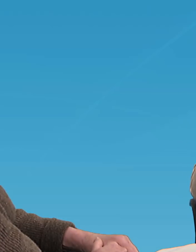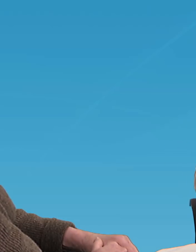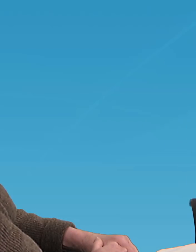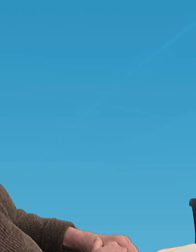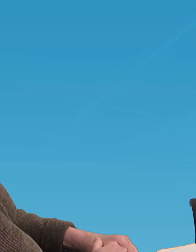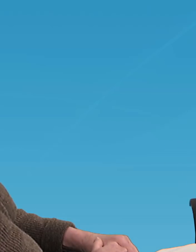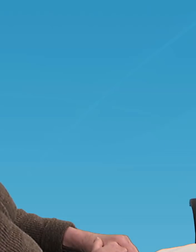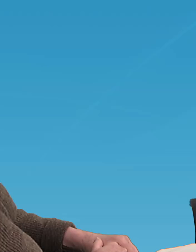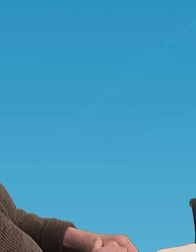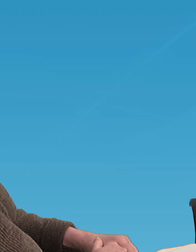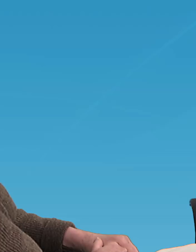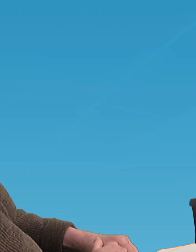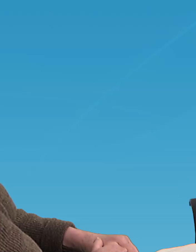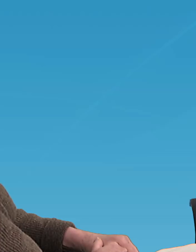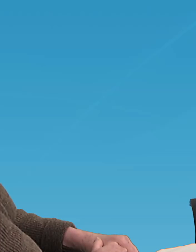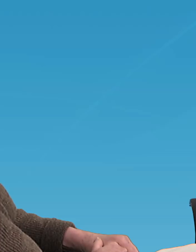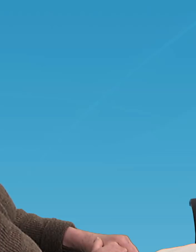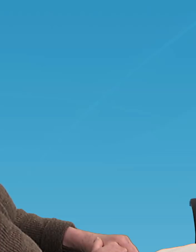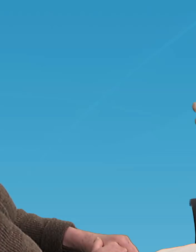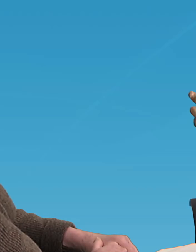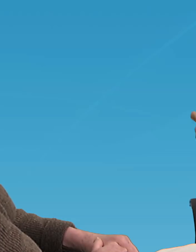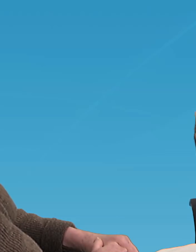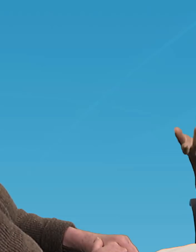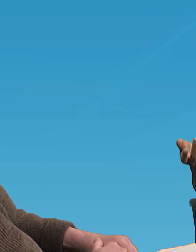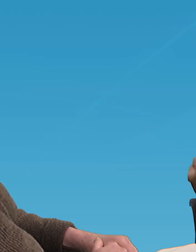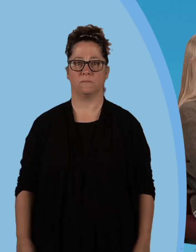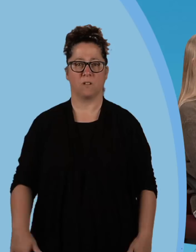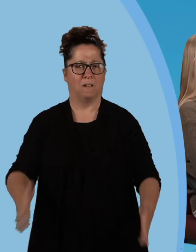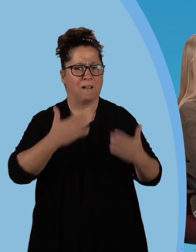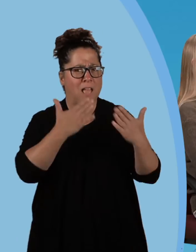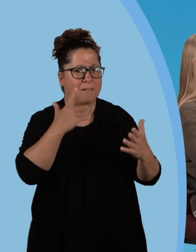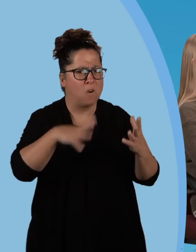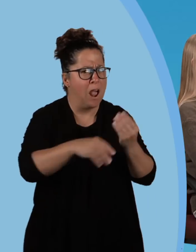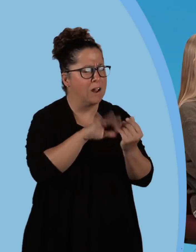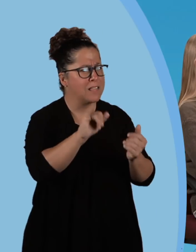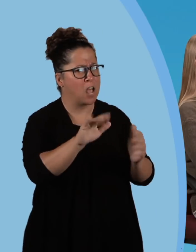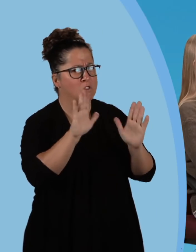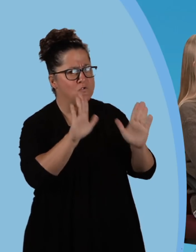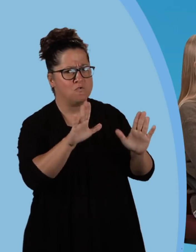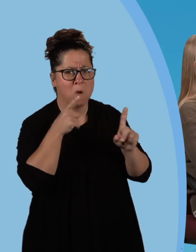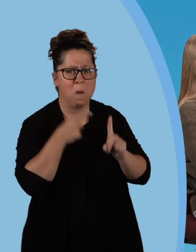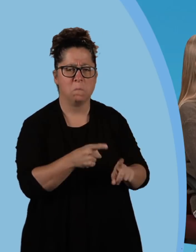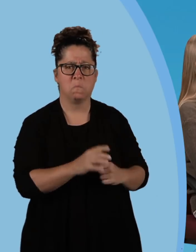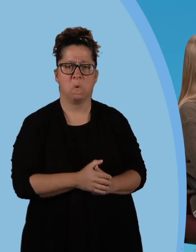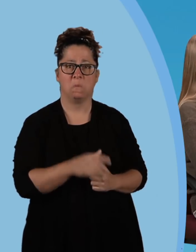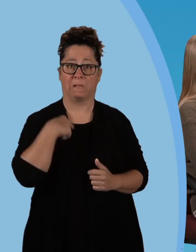with educational interpreting and who can help students transition. Thanks for adding that. That is such a great point.